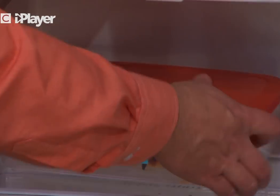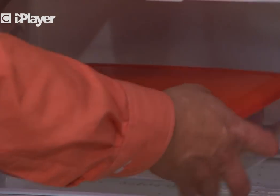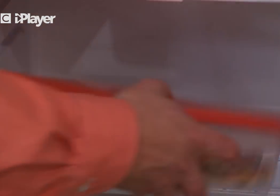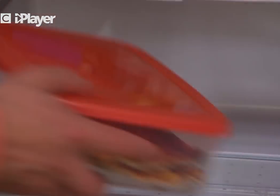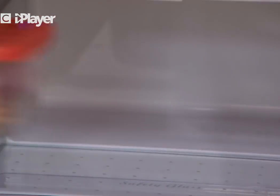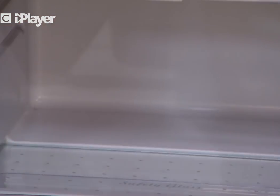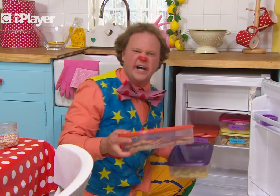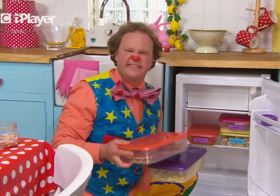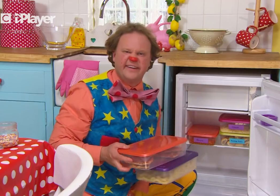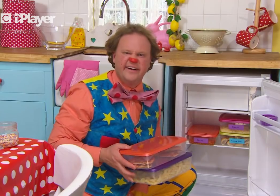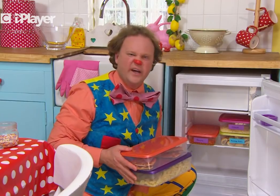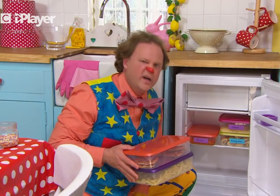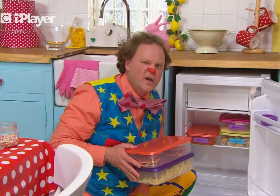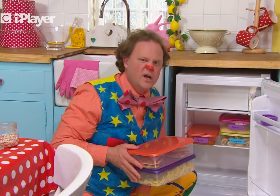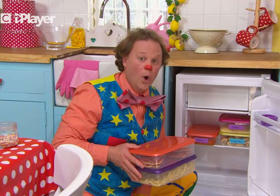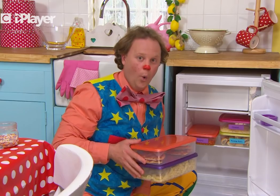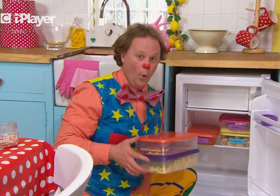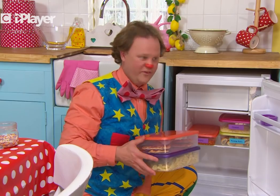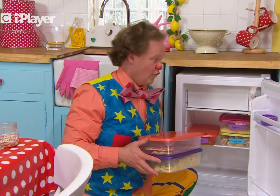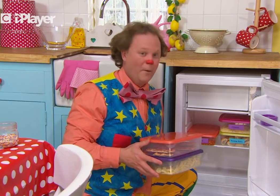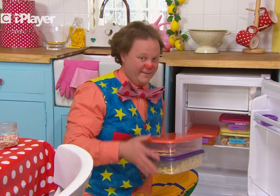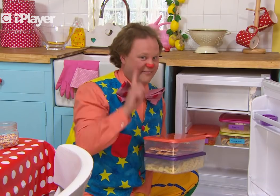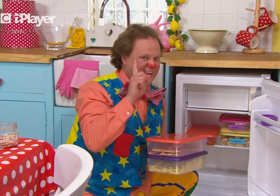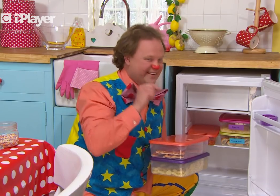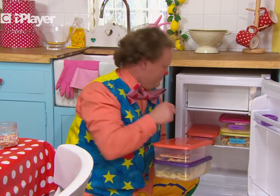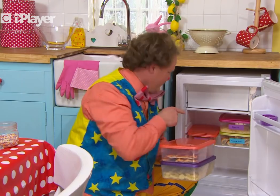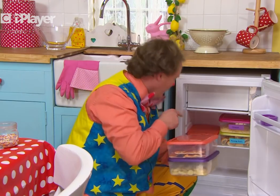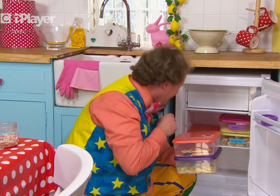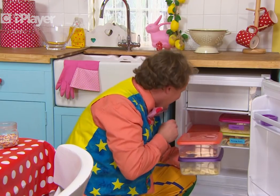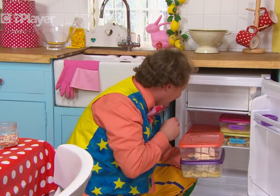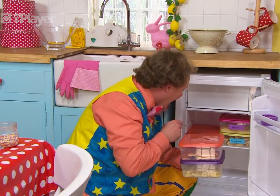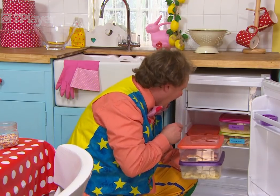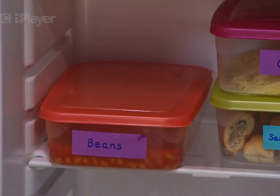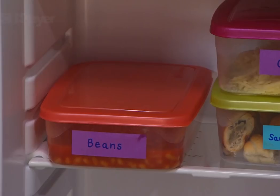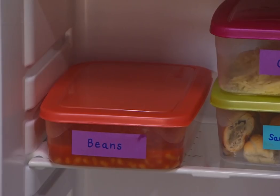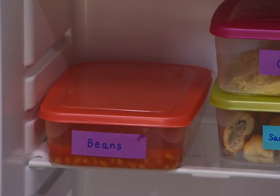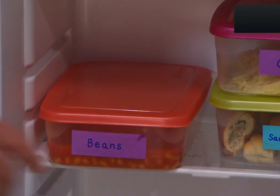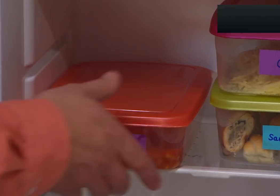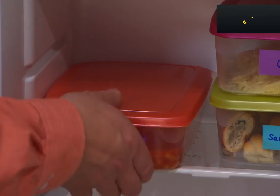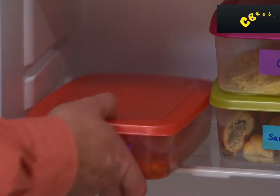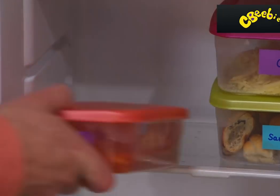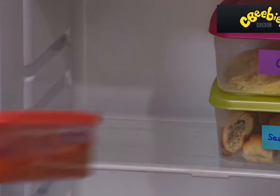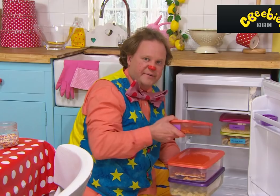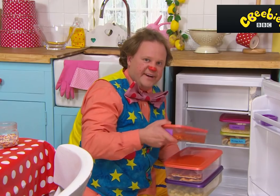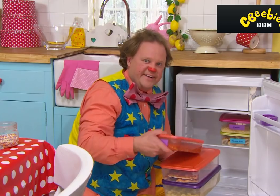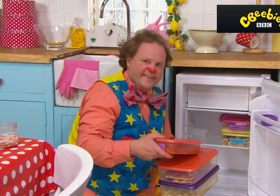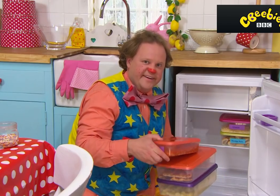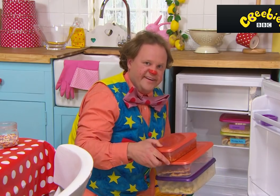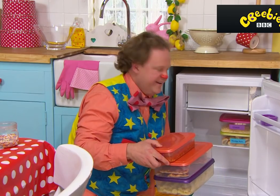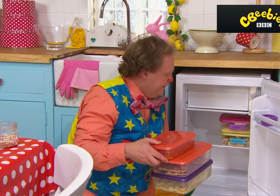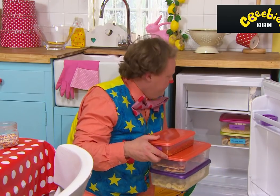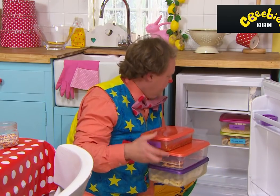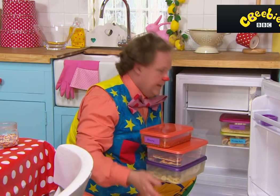no no custard strawberries strawberries i've seen some strawberries in here no no what is the mr